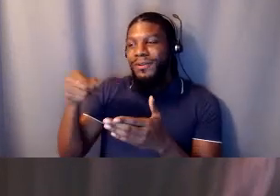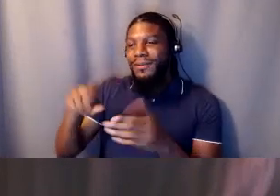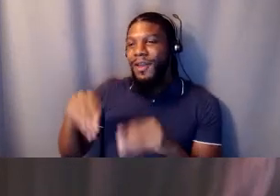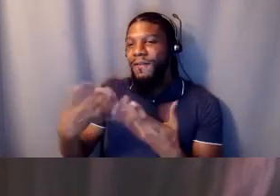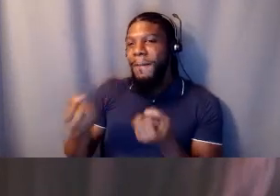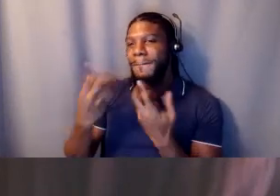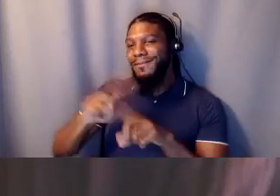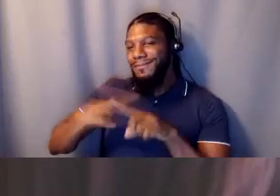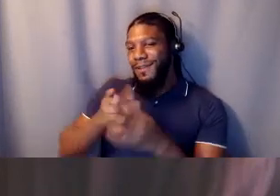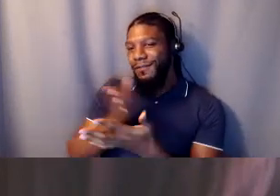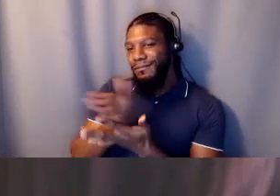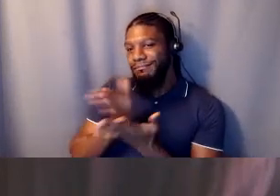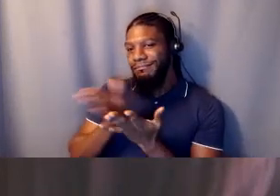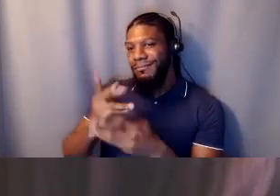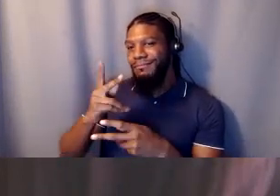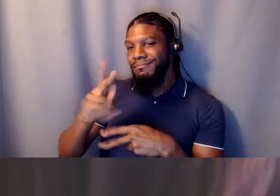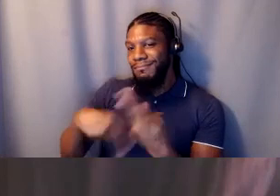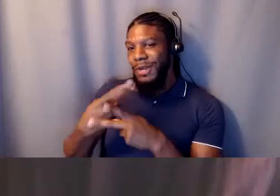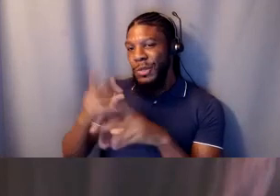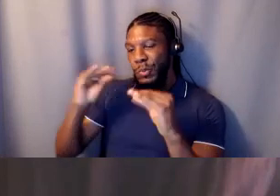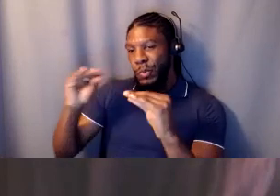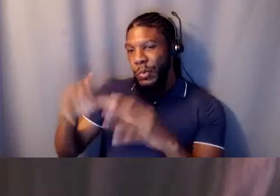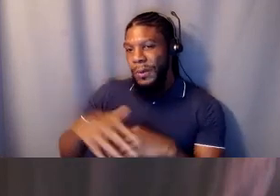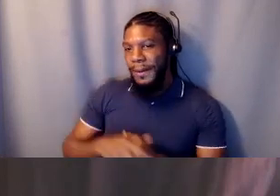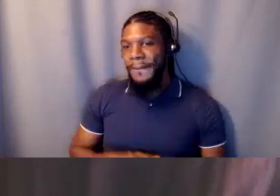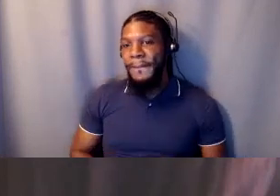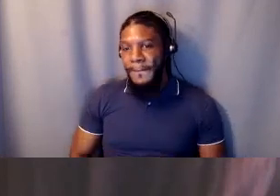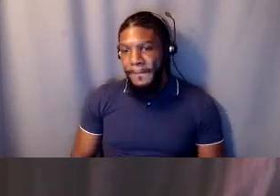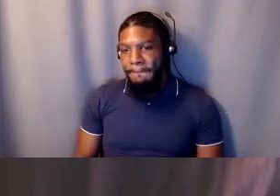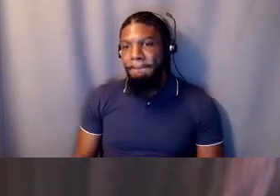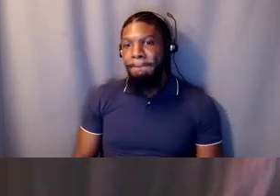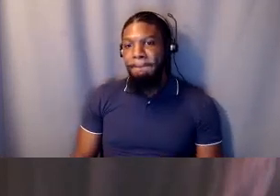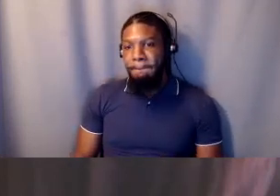And I'm going to say that in recognition or in conjunction with the idea that